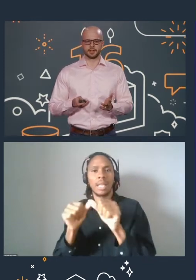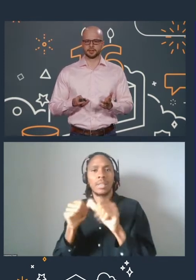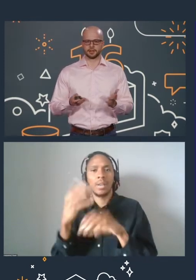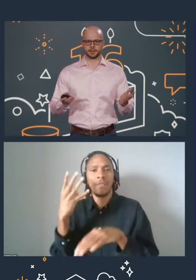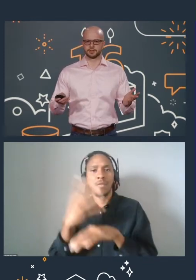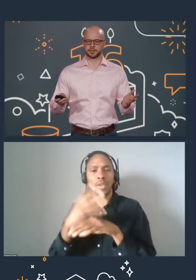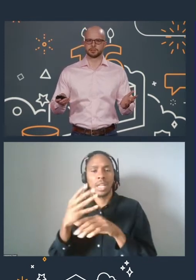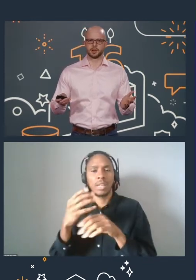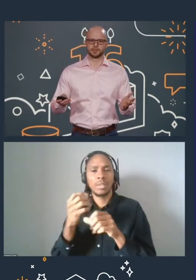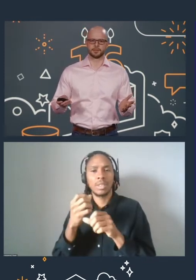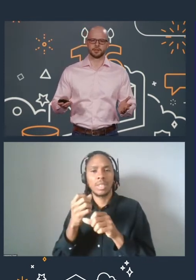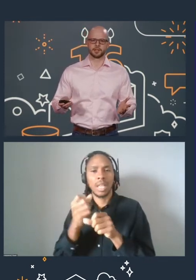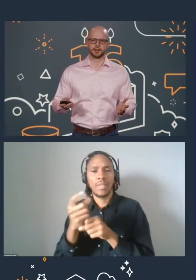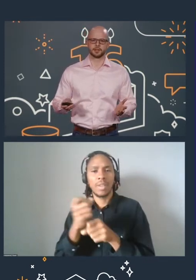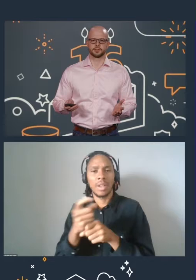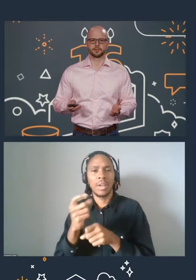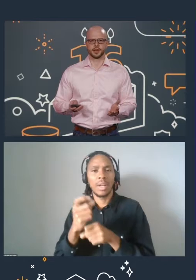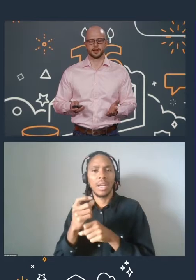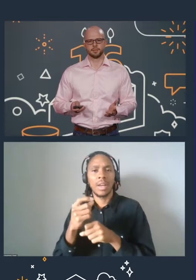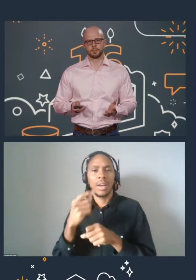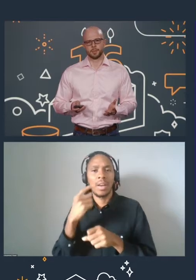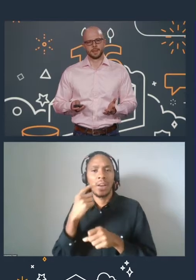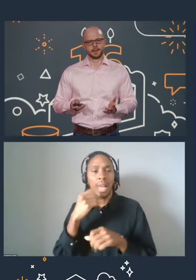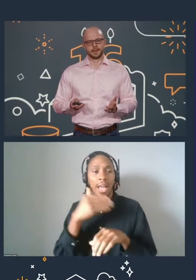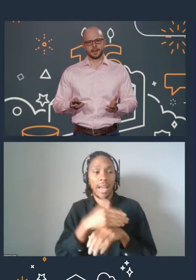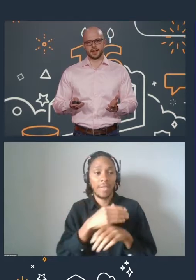as little as six months after the content's created,